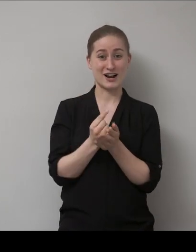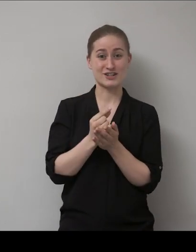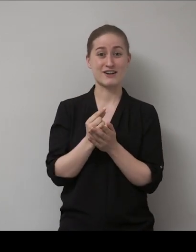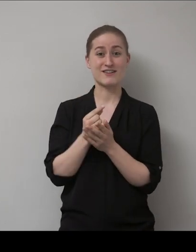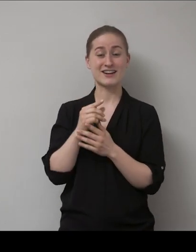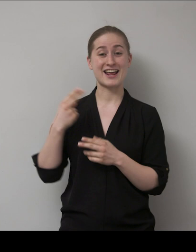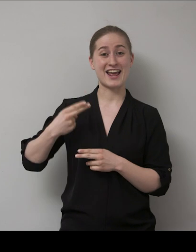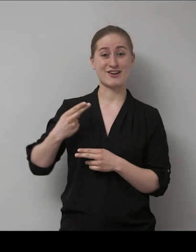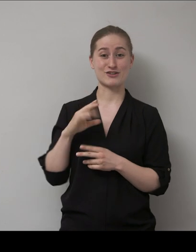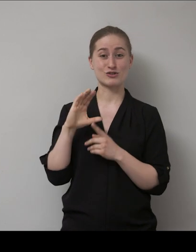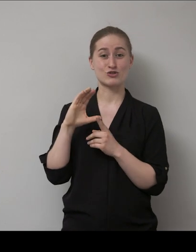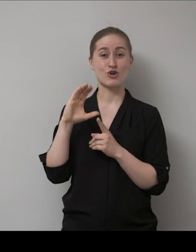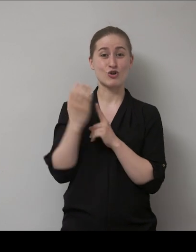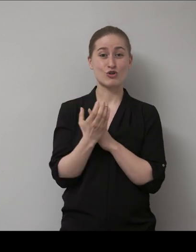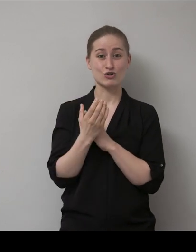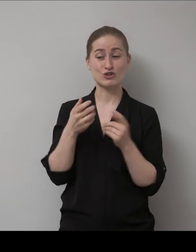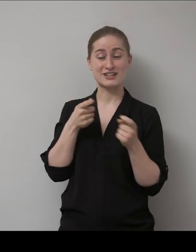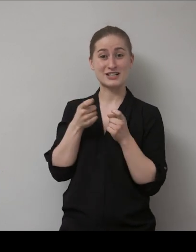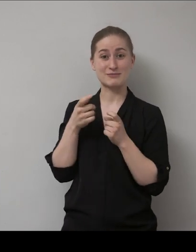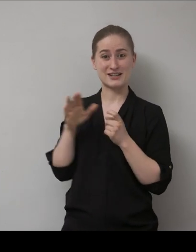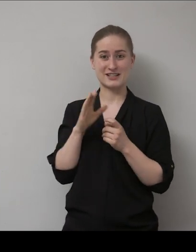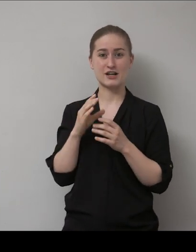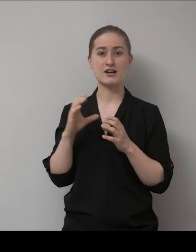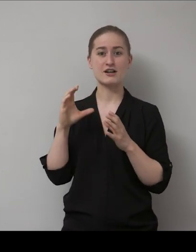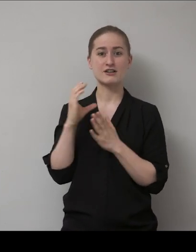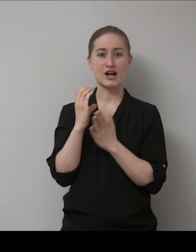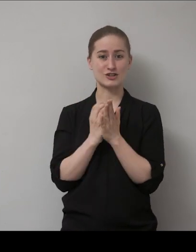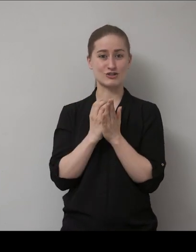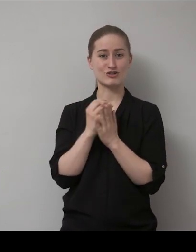designed by James Earle Fraser flanking the Constitution Avenue entrance to the National Archives